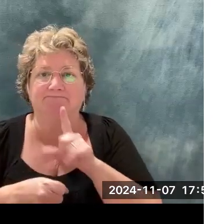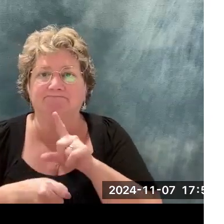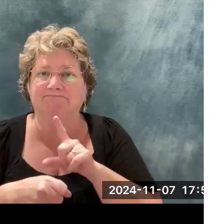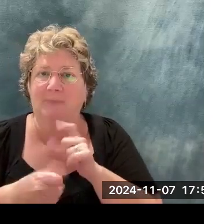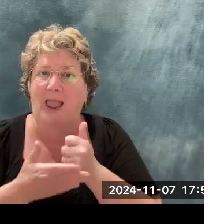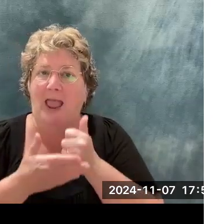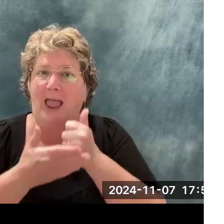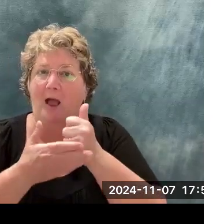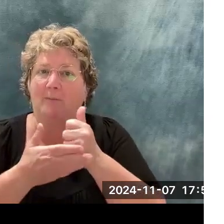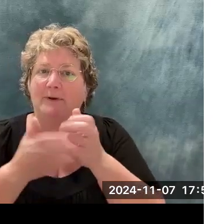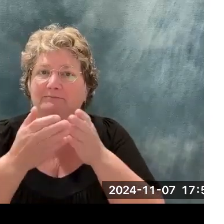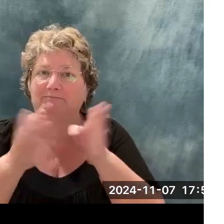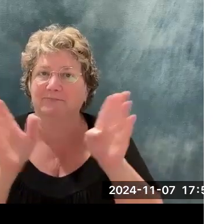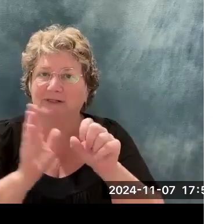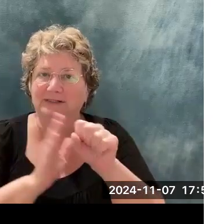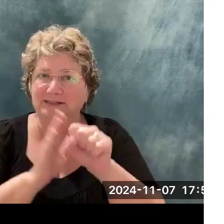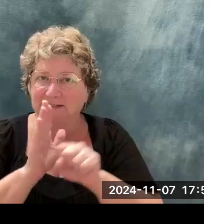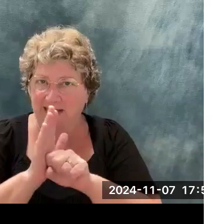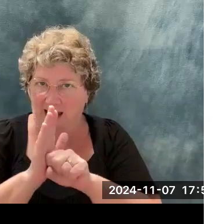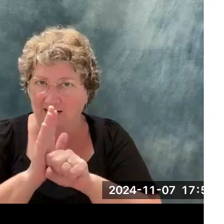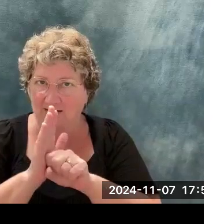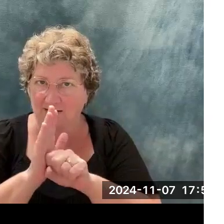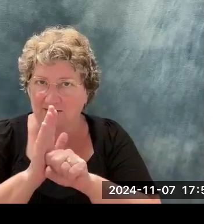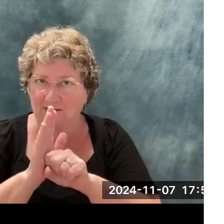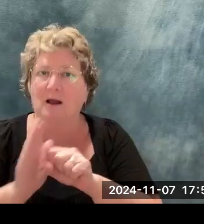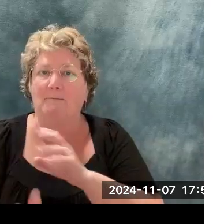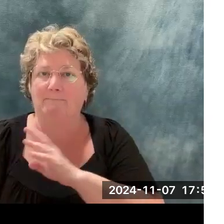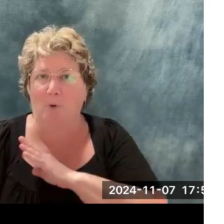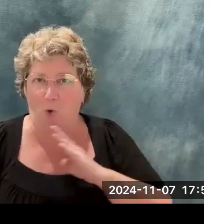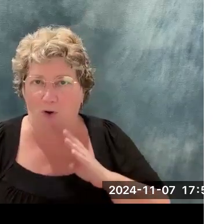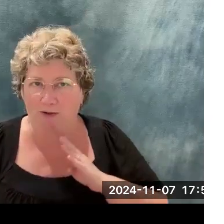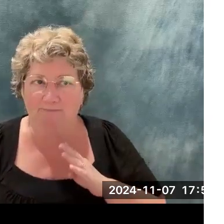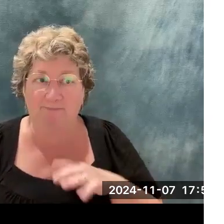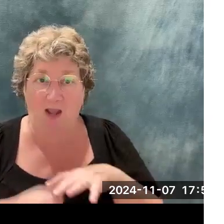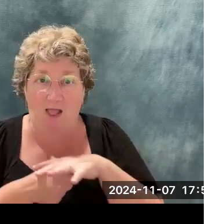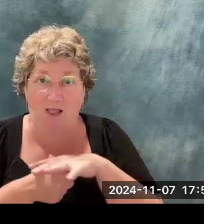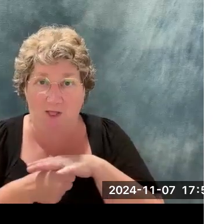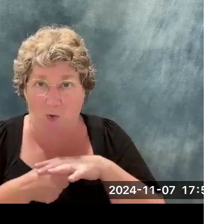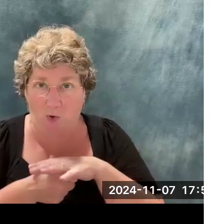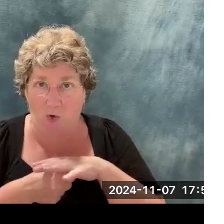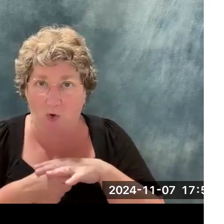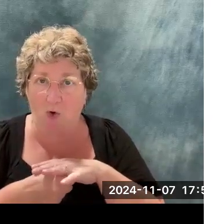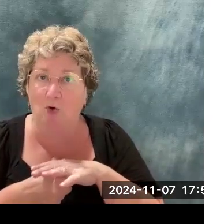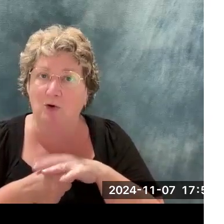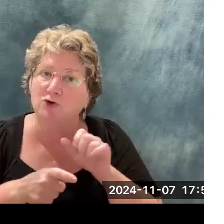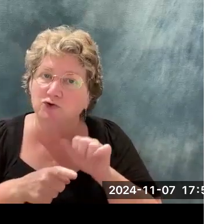They are more at the local level and they provide regional and local training opportunities,